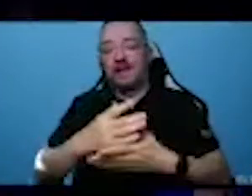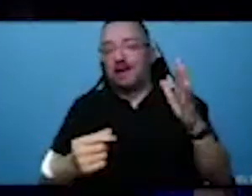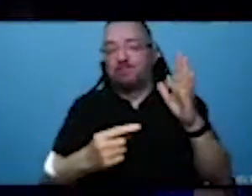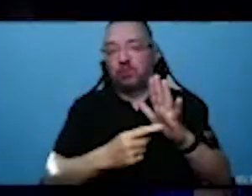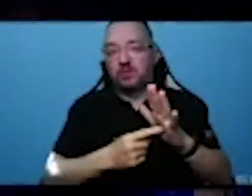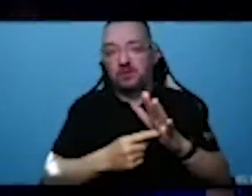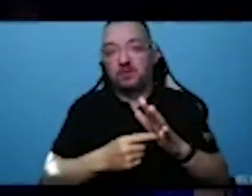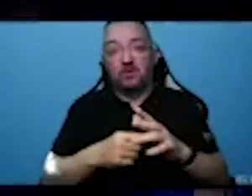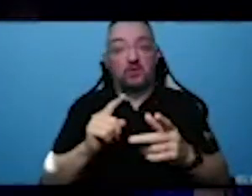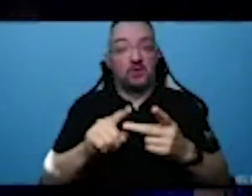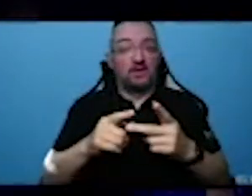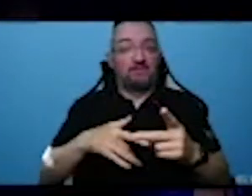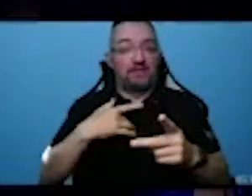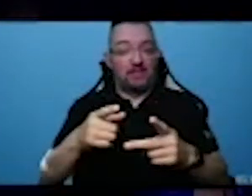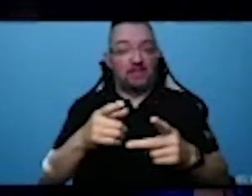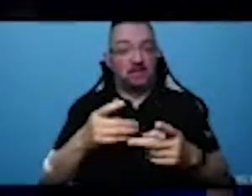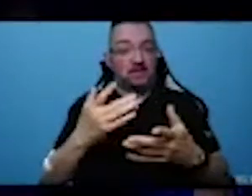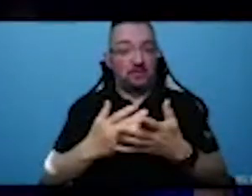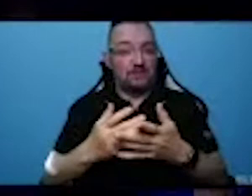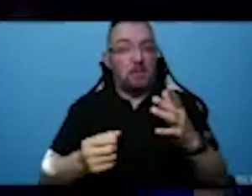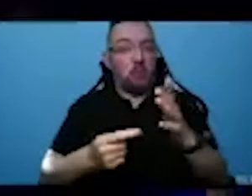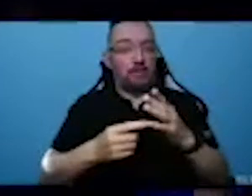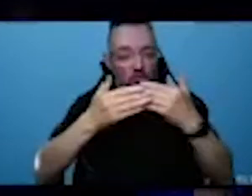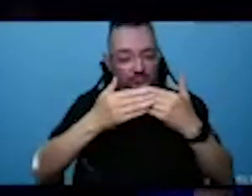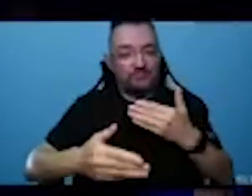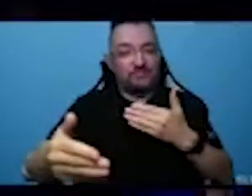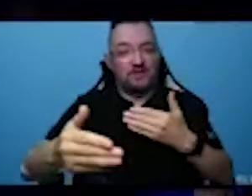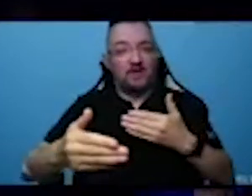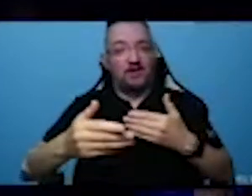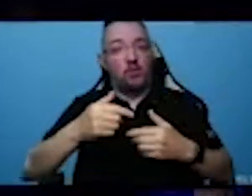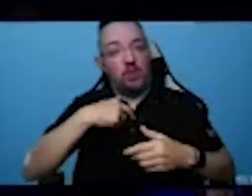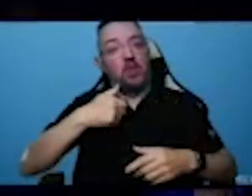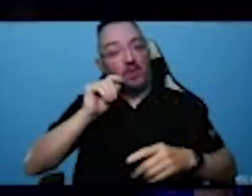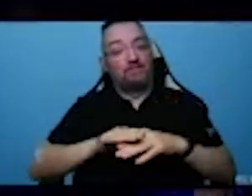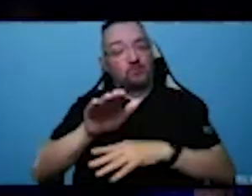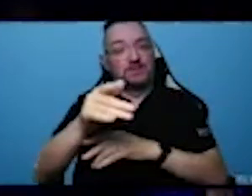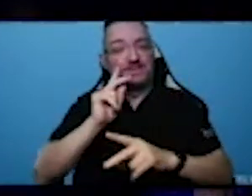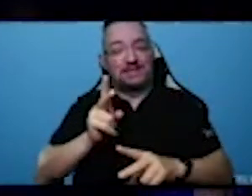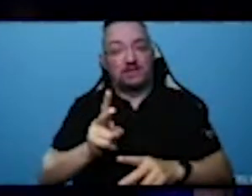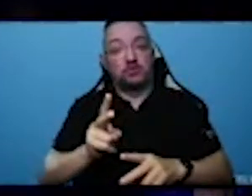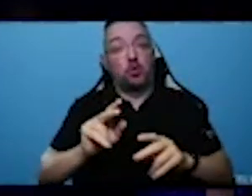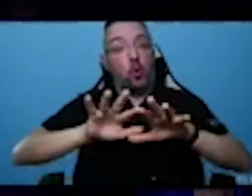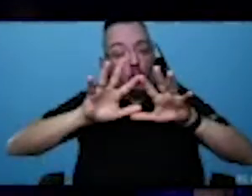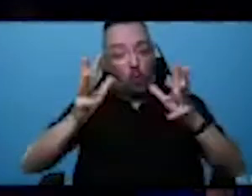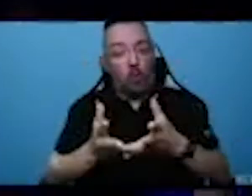any crisis that we encounter, and the crisis we will see in the future. Global solidarity is one of the key ways in which we will recover.